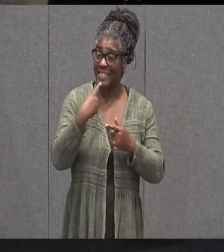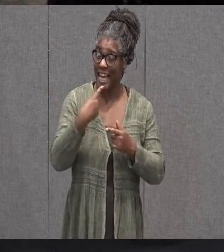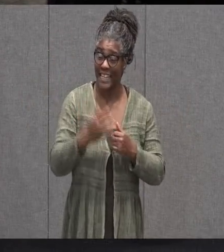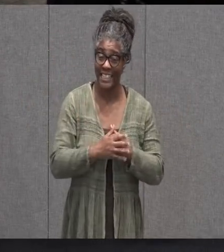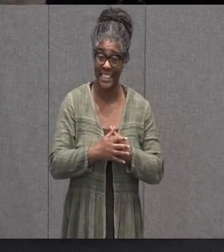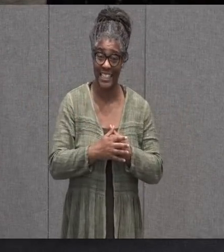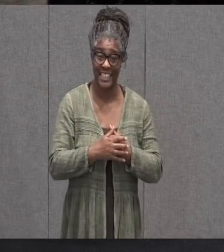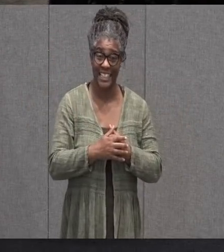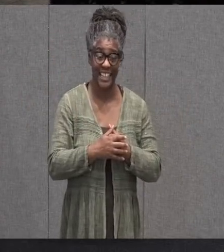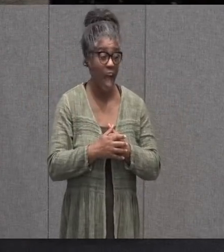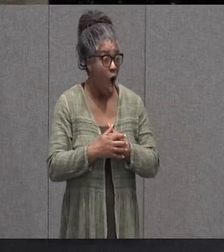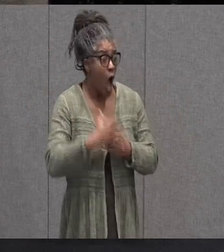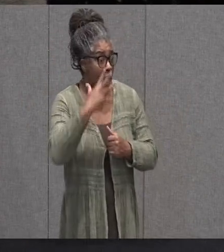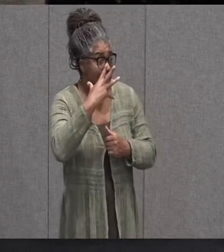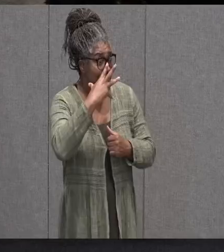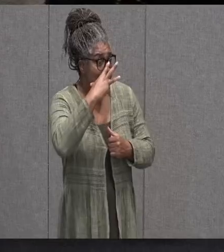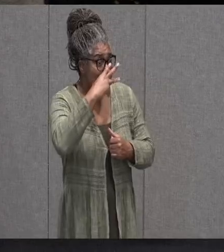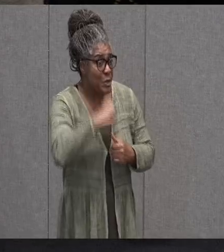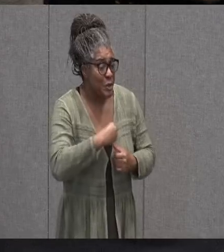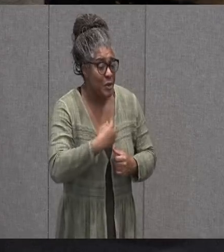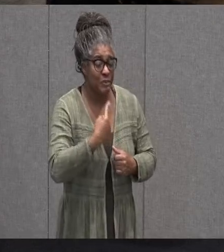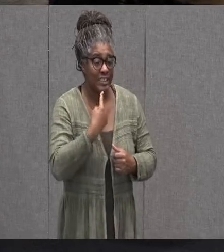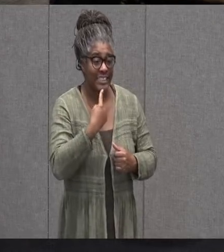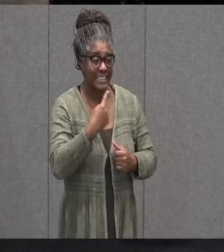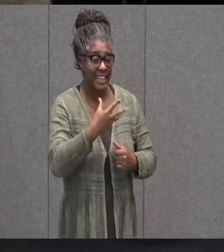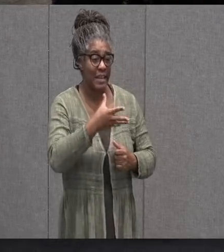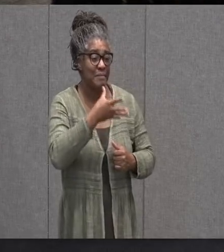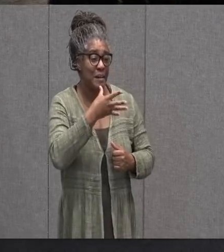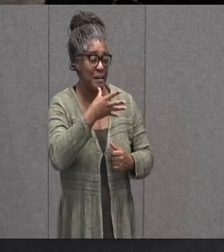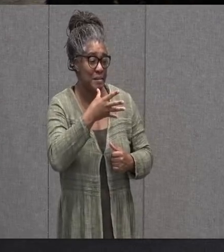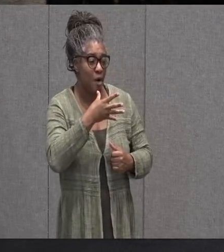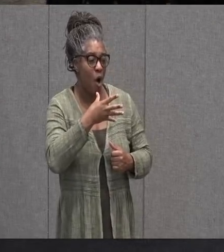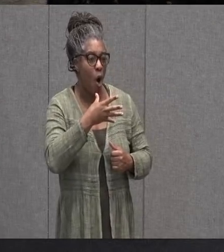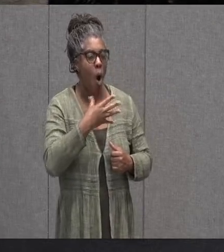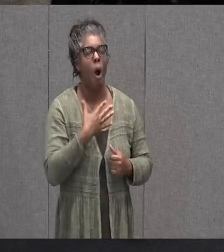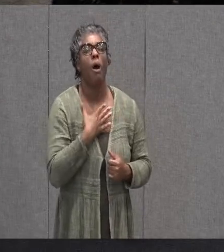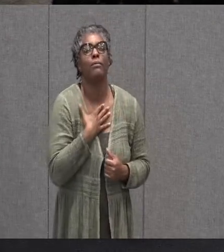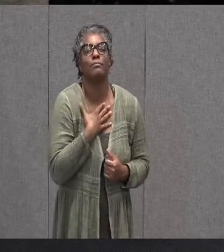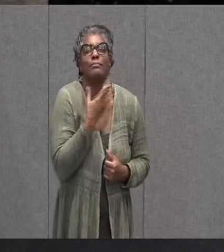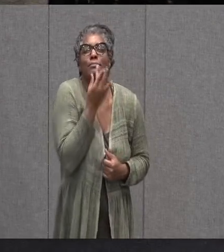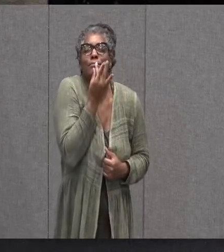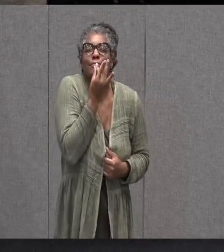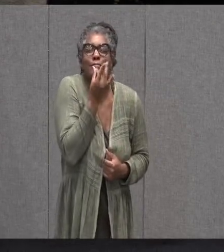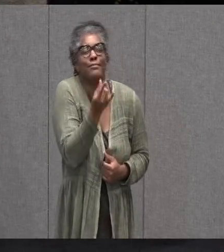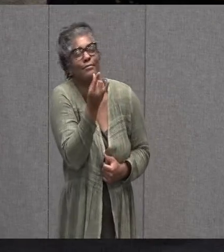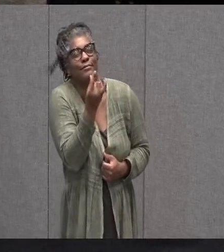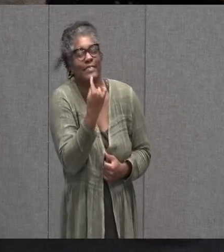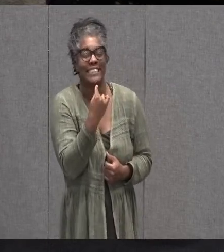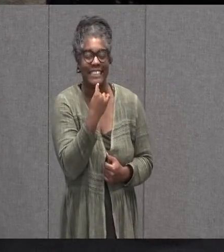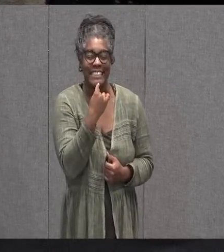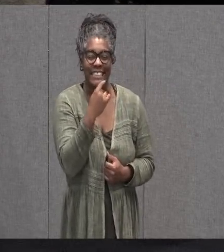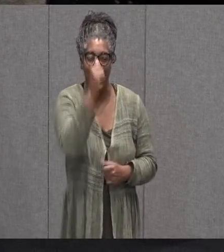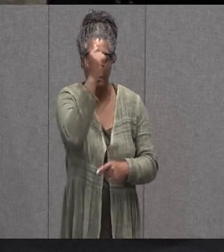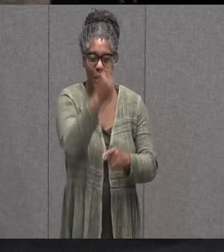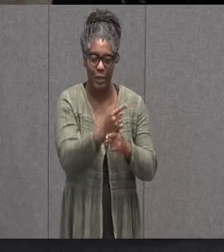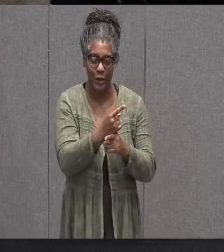"It's beautiful," said his mom. "Mm-hmm, good," said his brother.